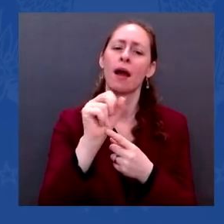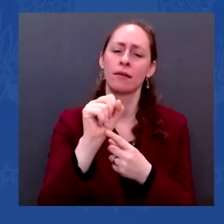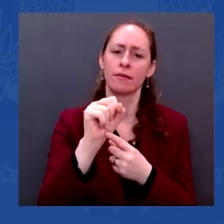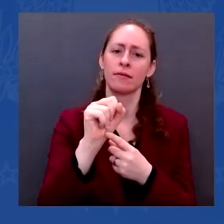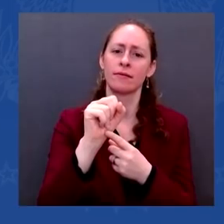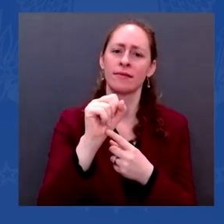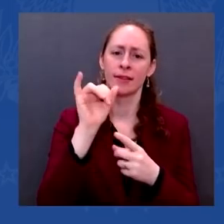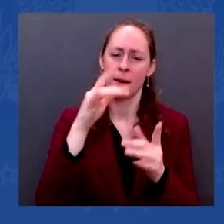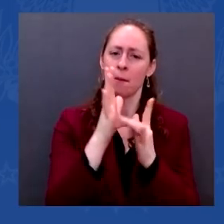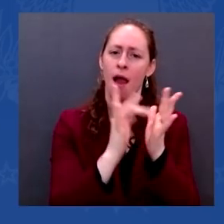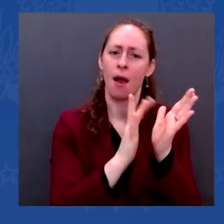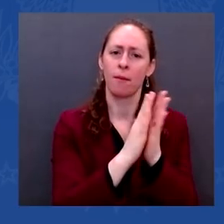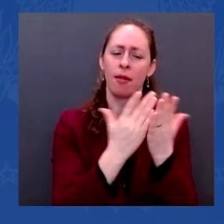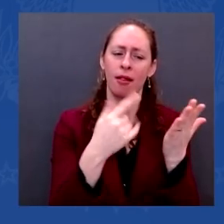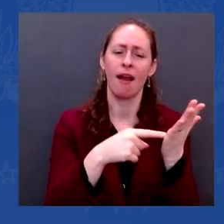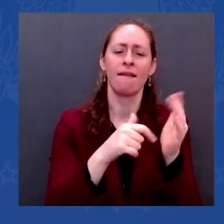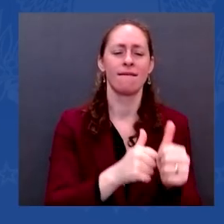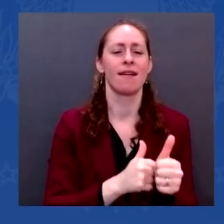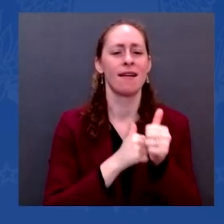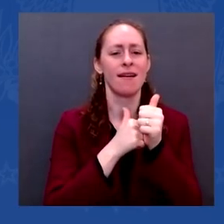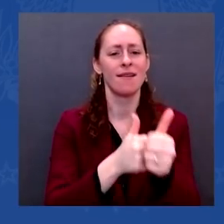In every challenge in his life,